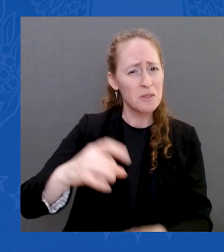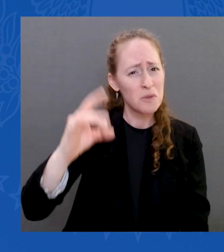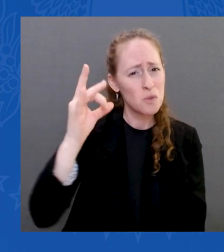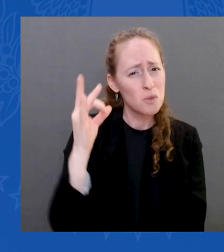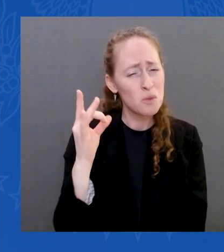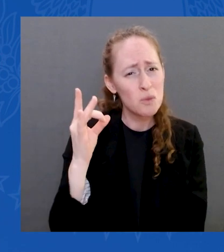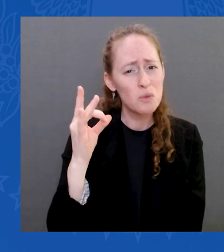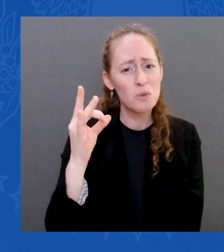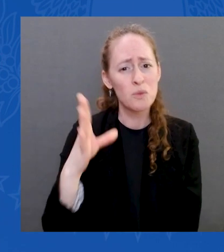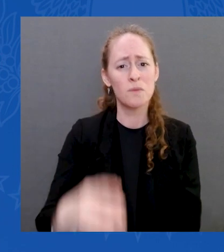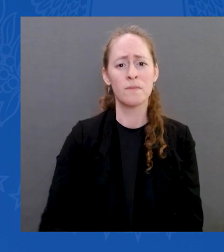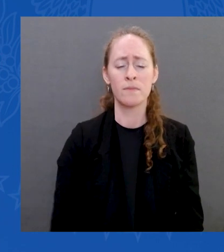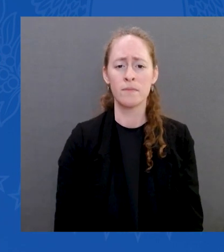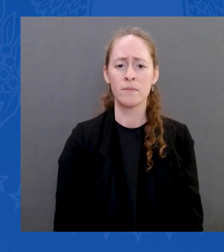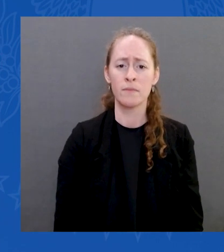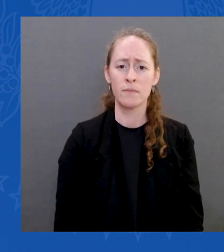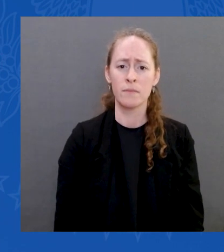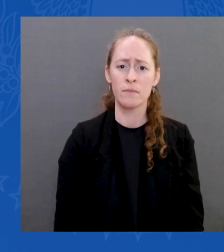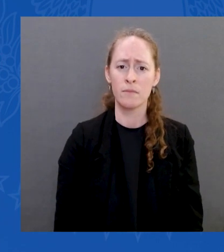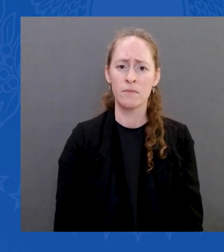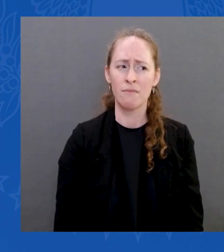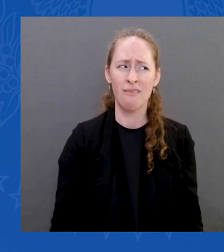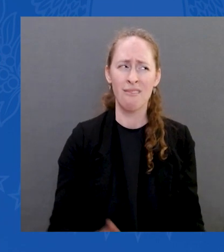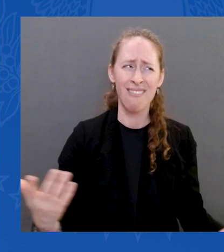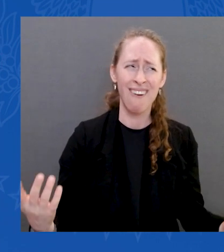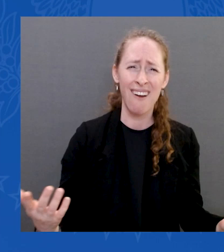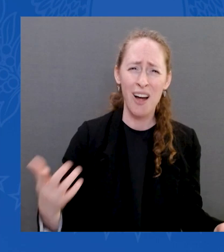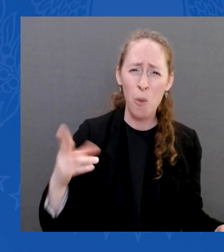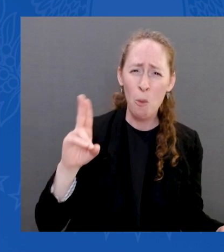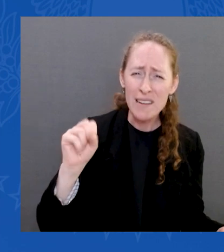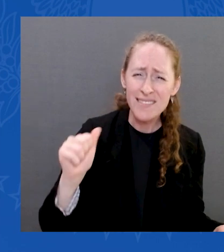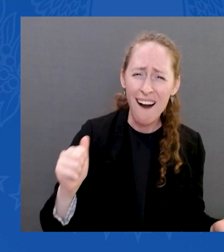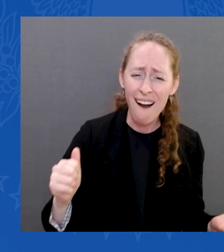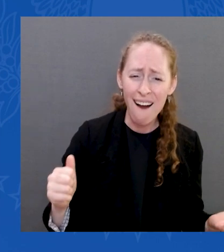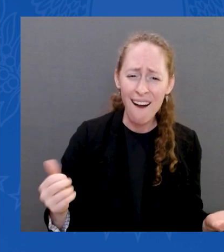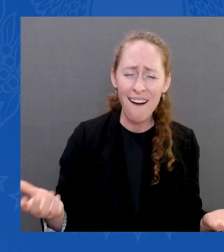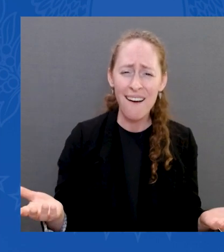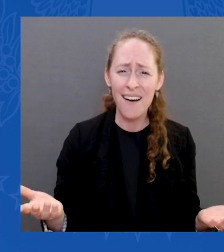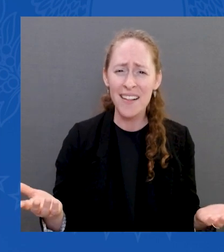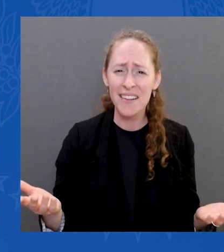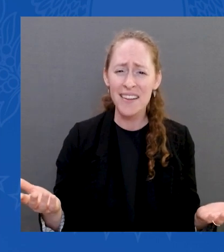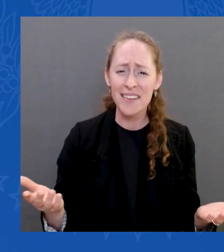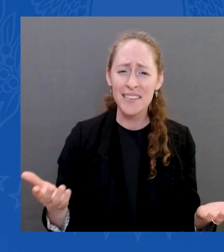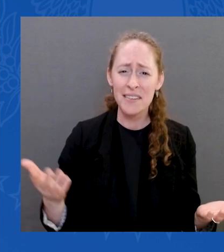If we didn't know it before, we know now: High-speed Internet is essential.